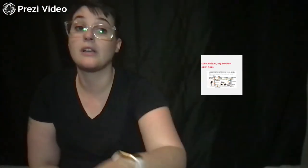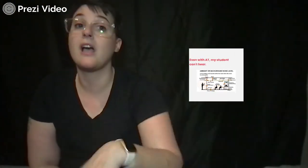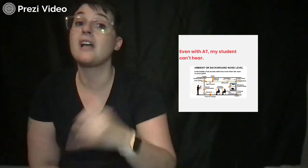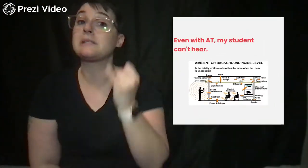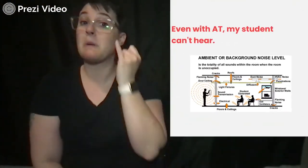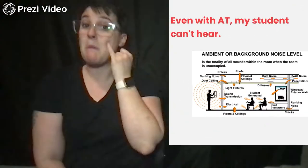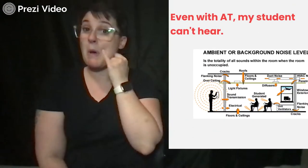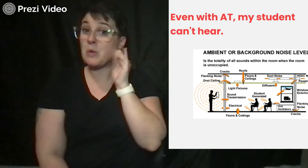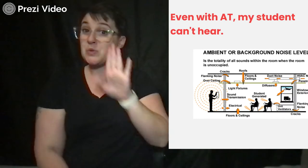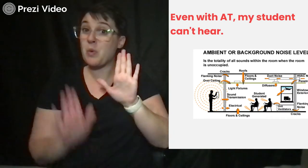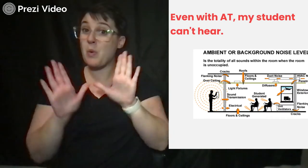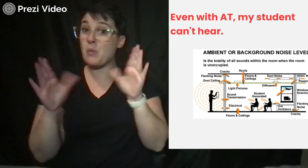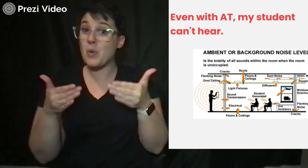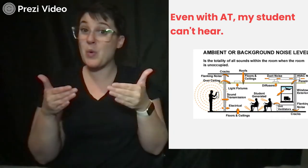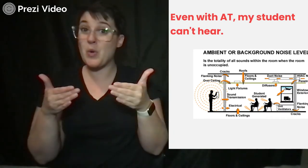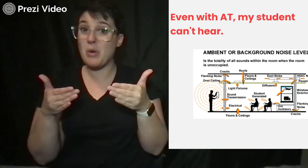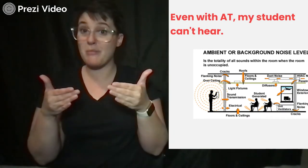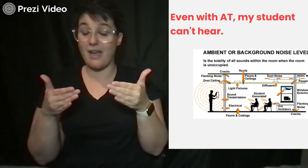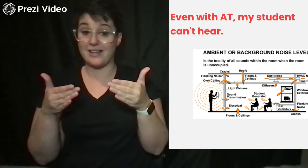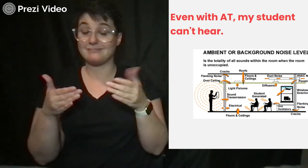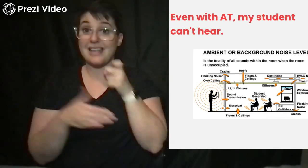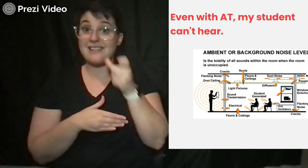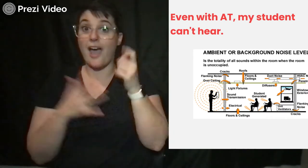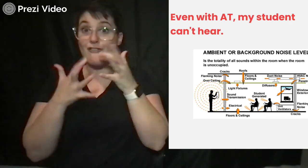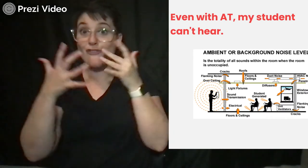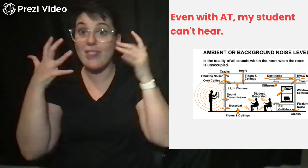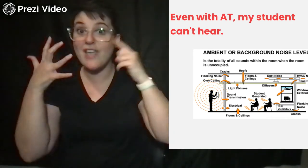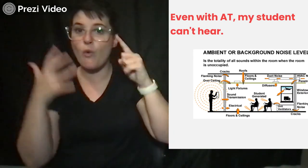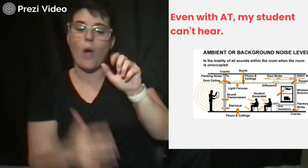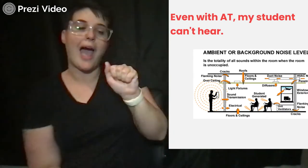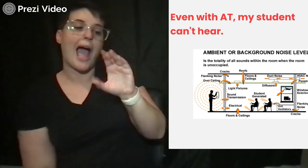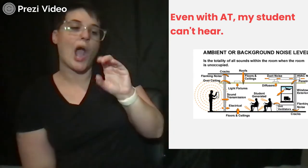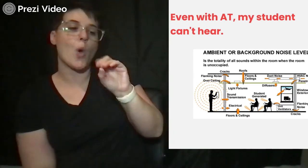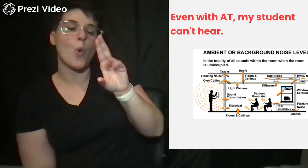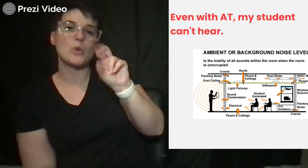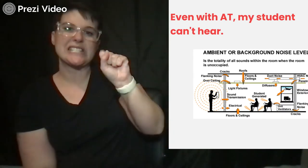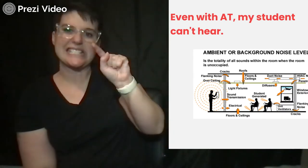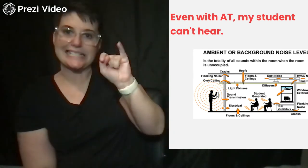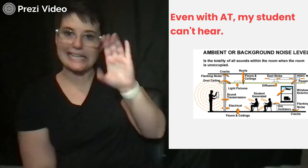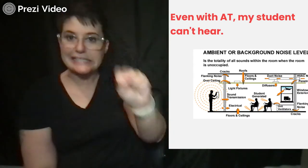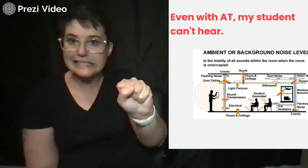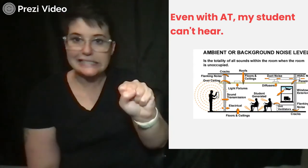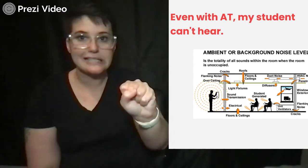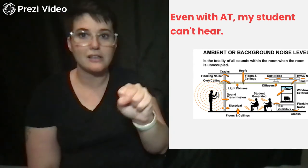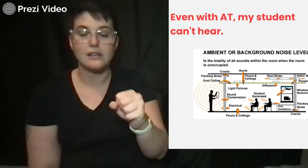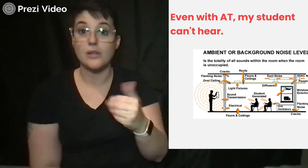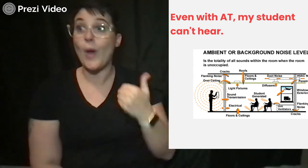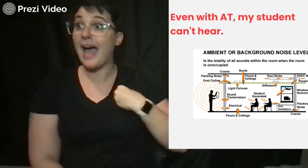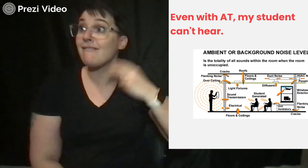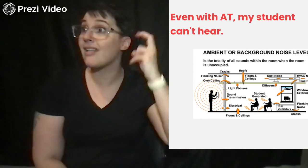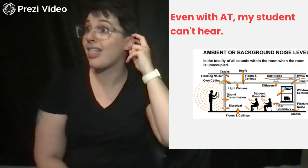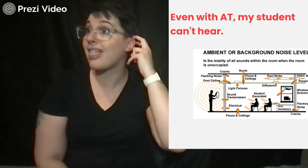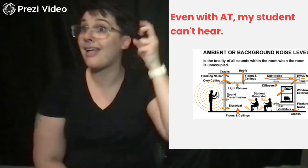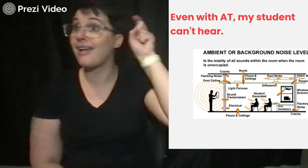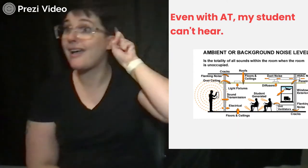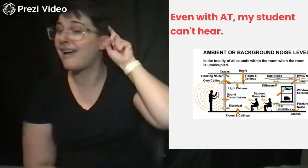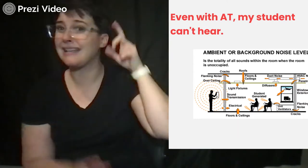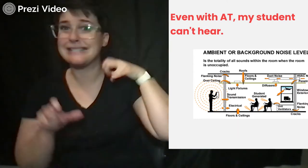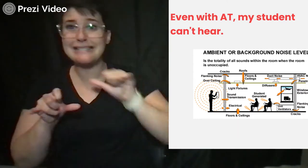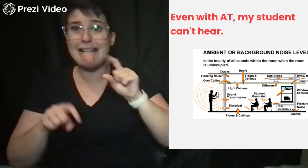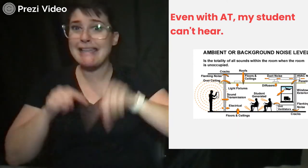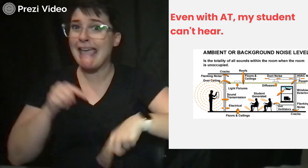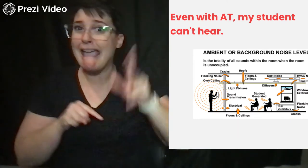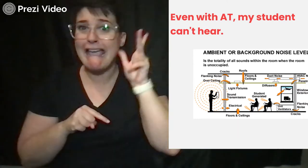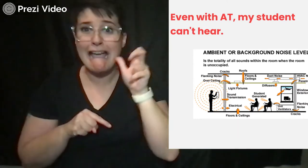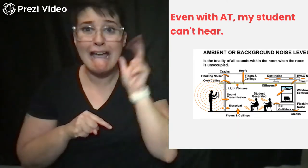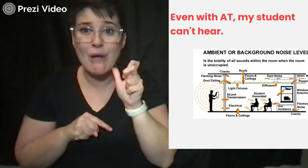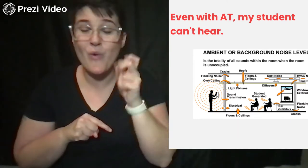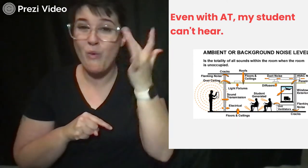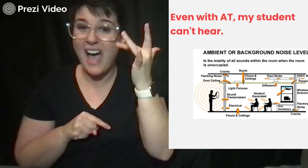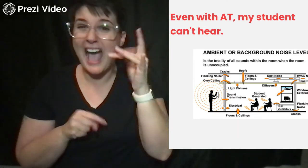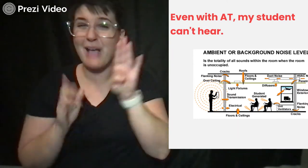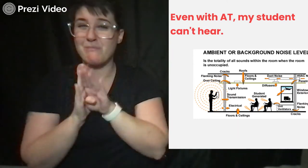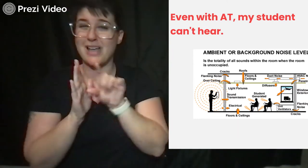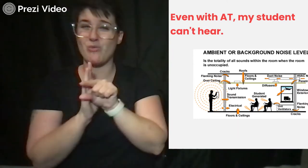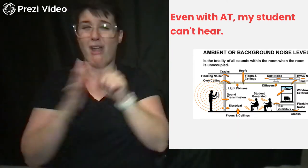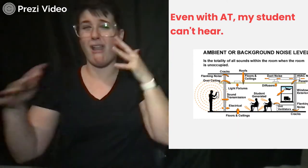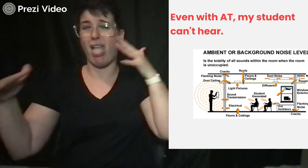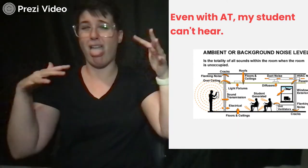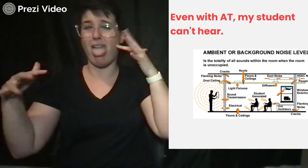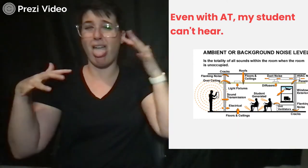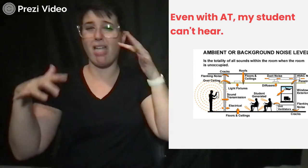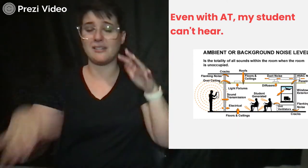Suppose your classroom is not acoustically friendly, and your student can’t hear, even with A.T.